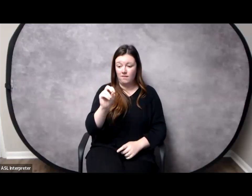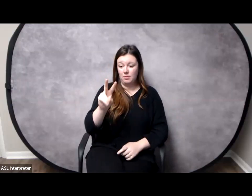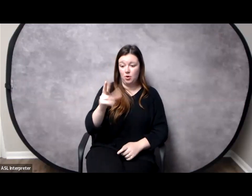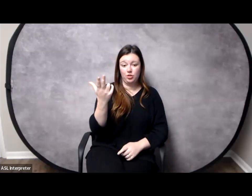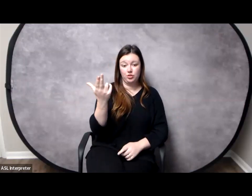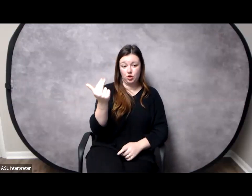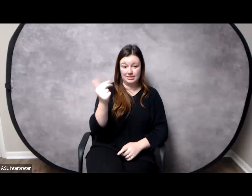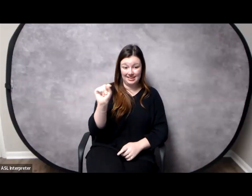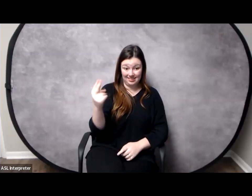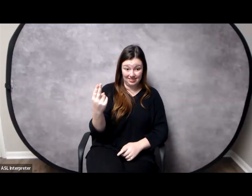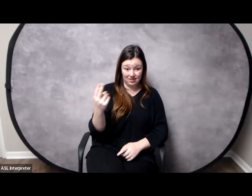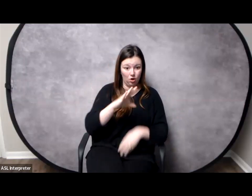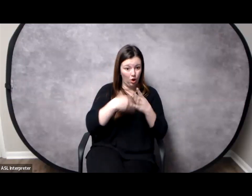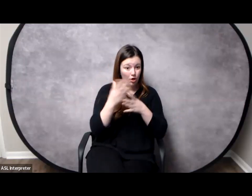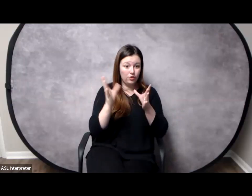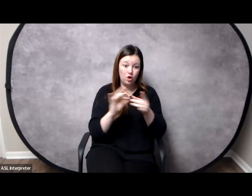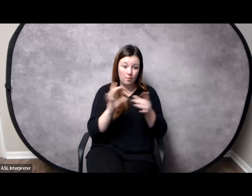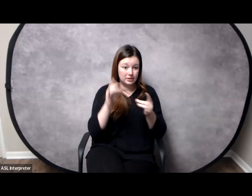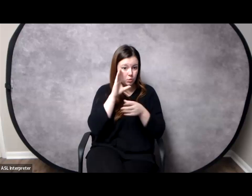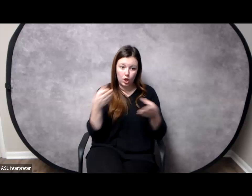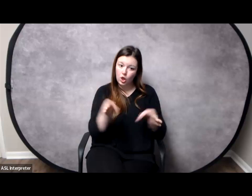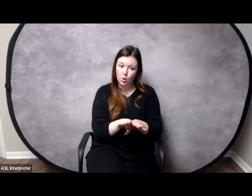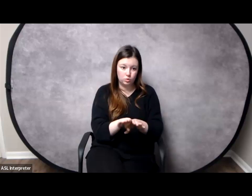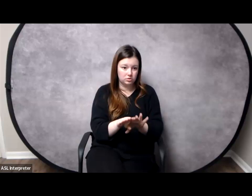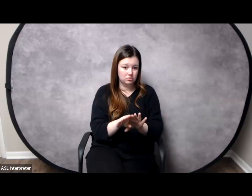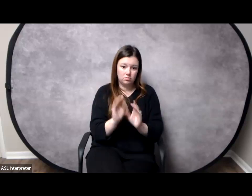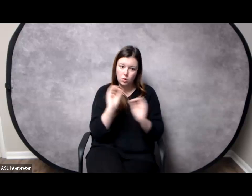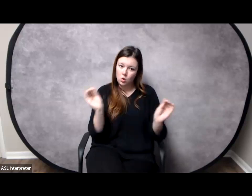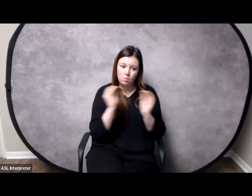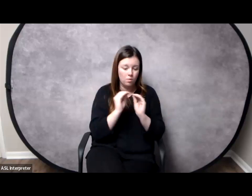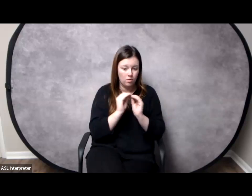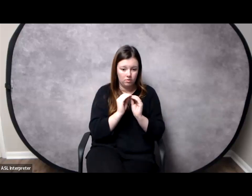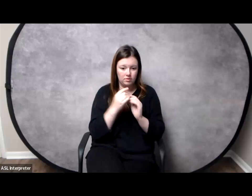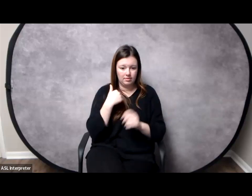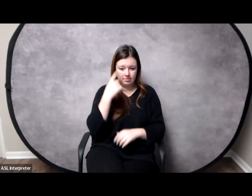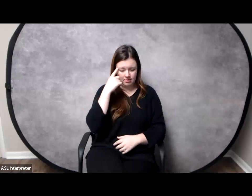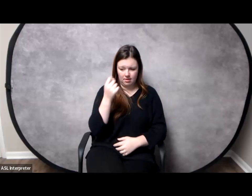And we can only accept comments until I think 11:59 Eastern Standard Time.